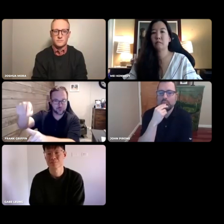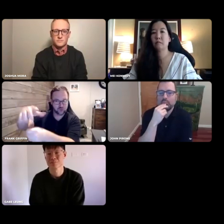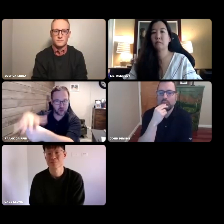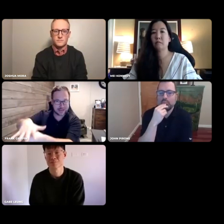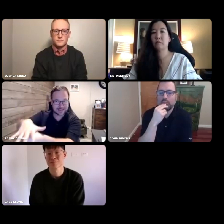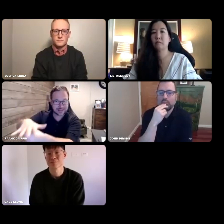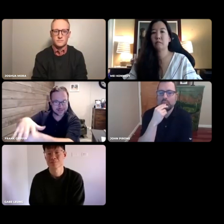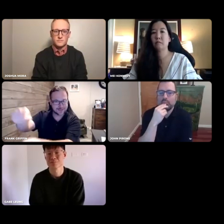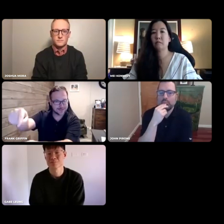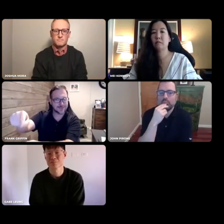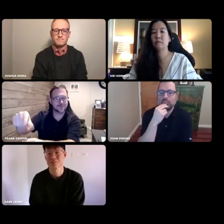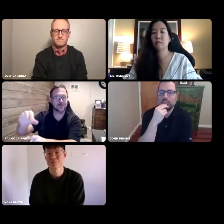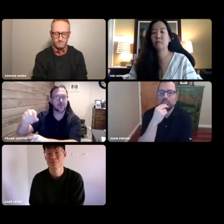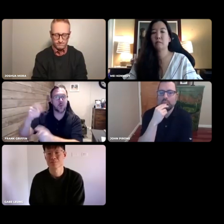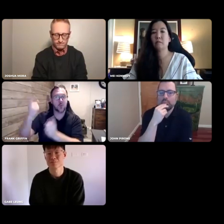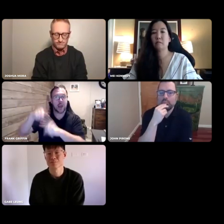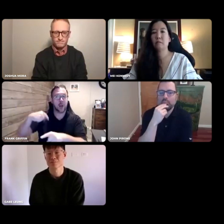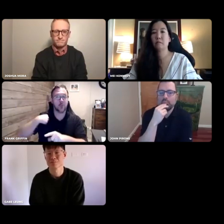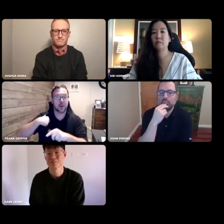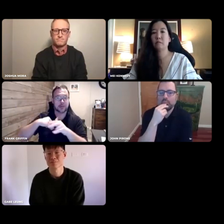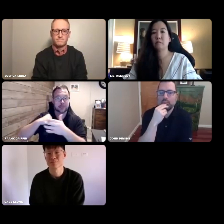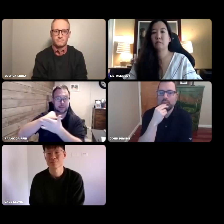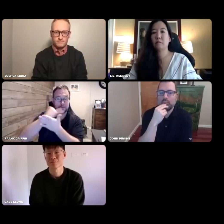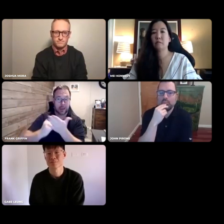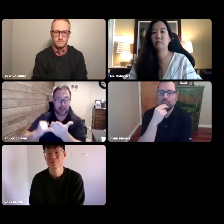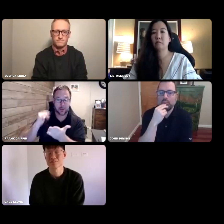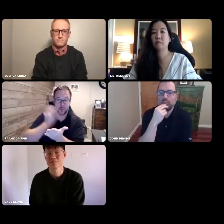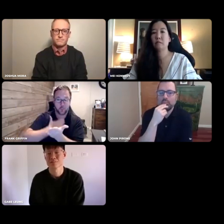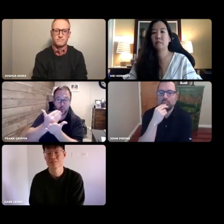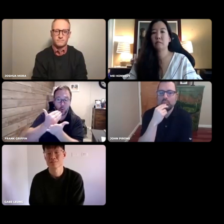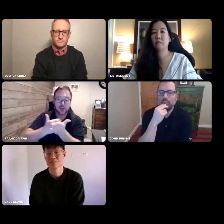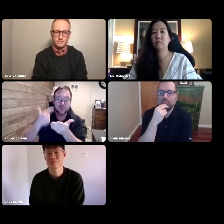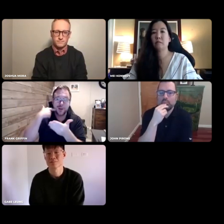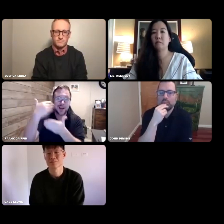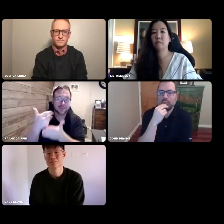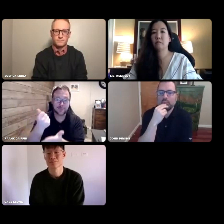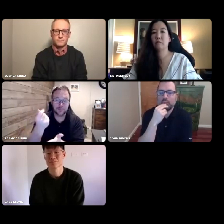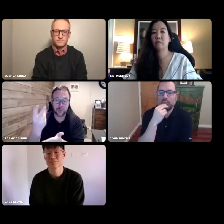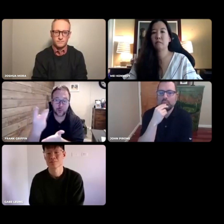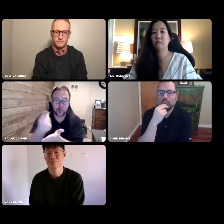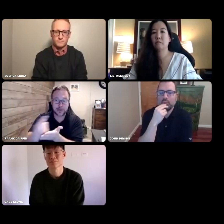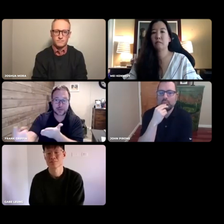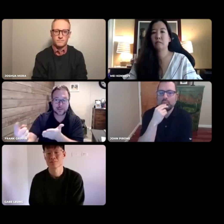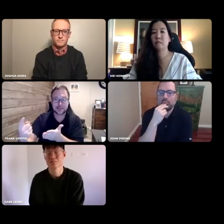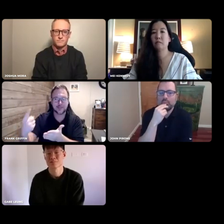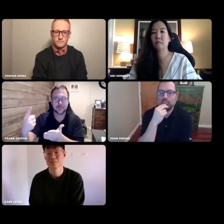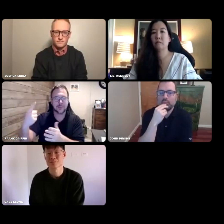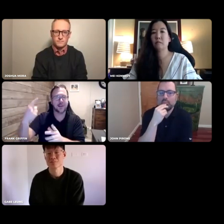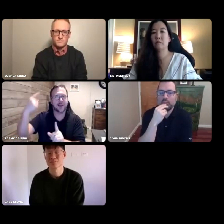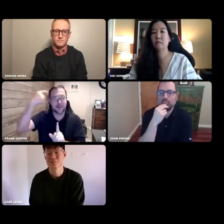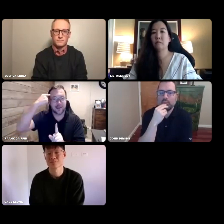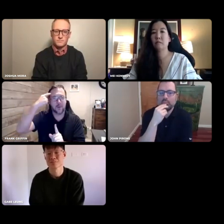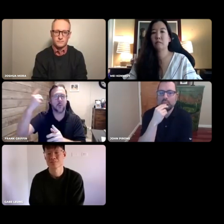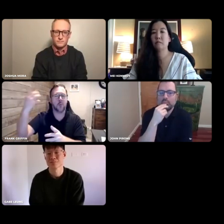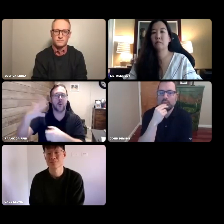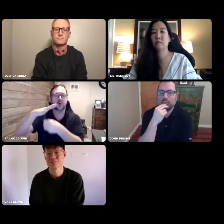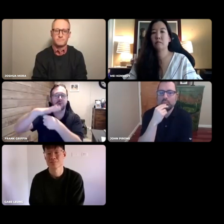While we transition to doing this online, we have to also think about our student's stress.